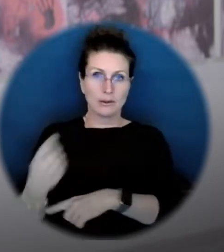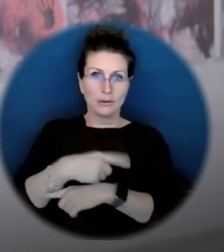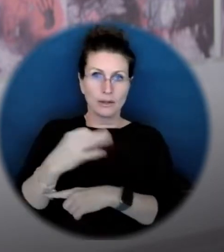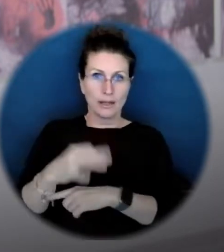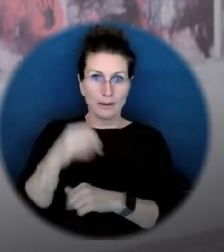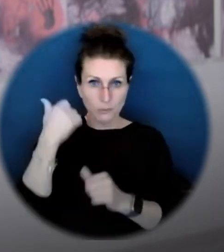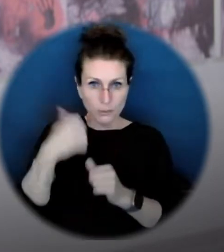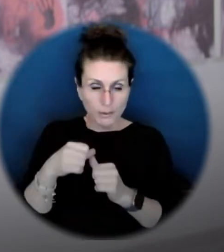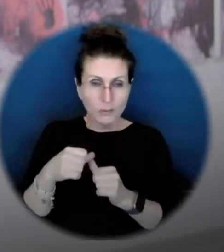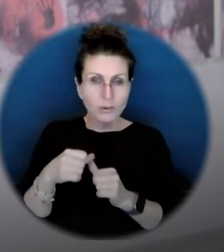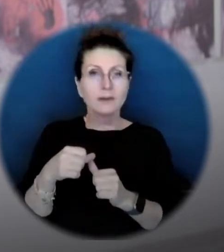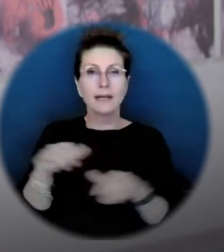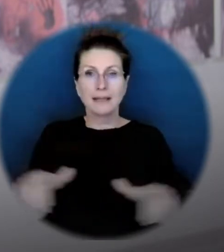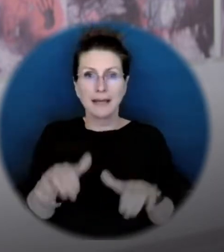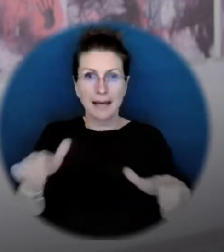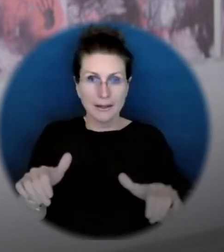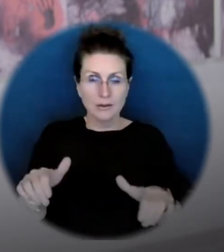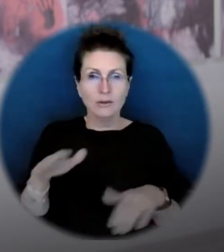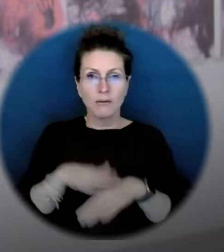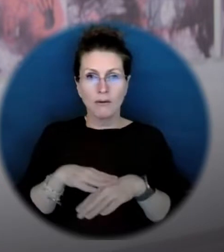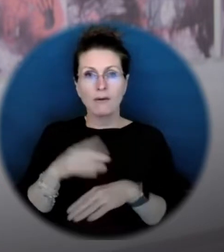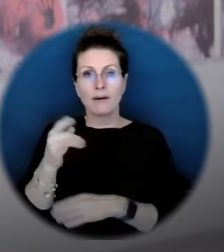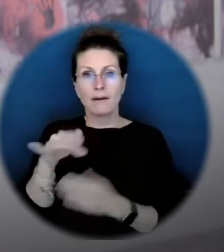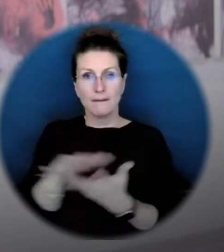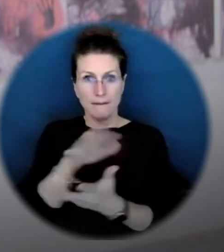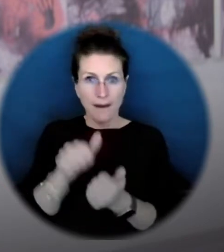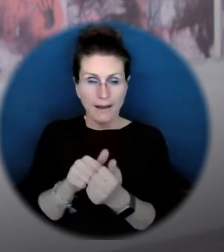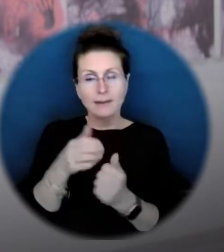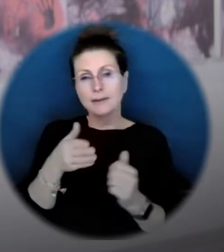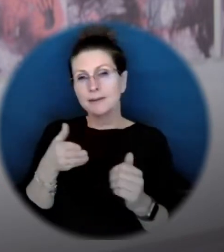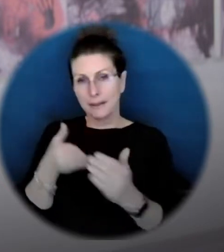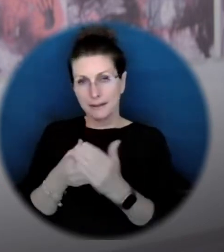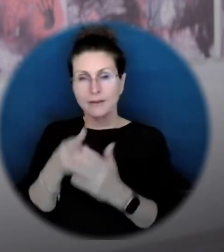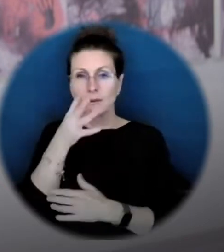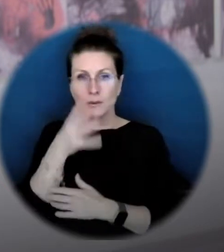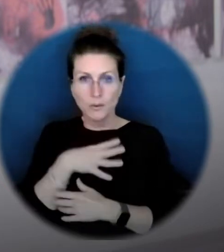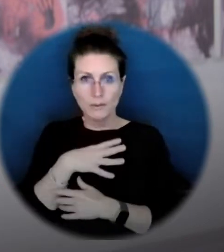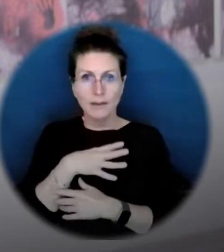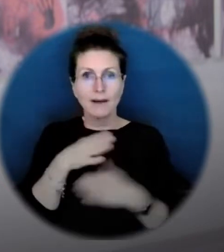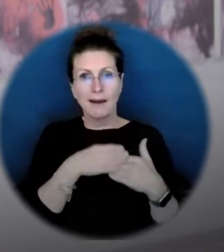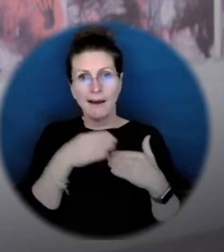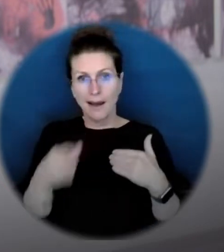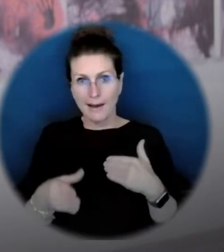and Action on Violence Against Women, following the murder of 14 women